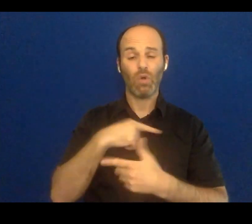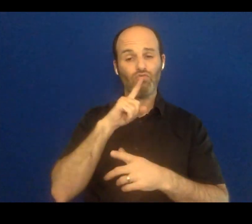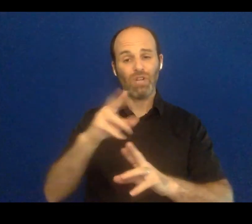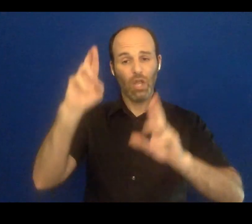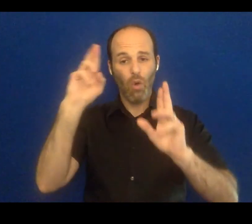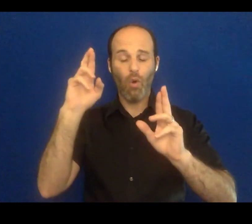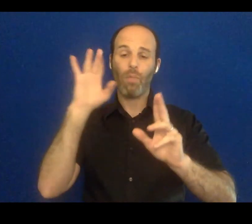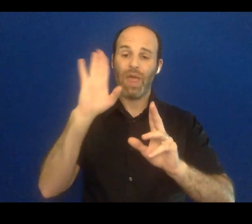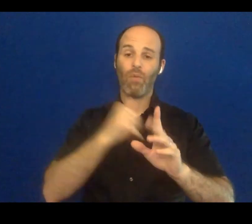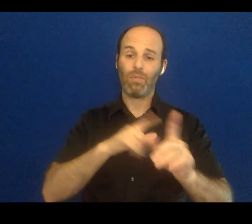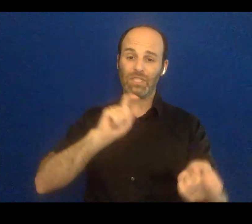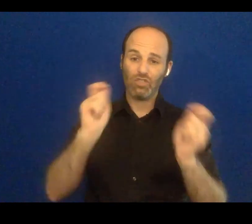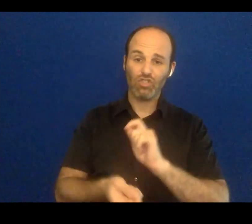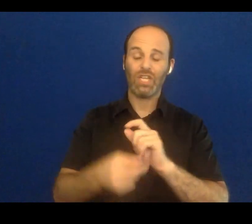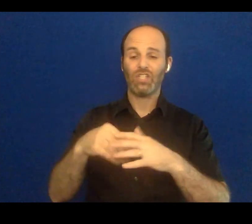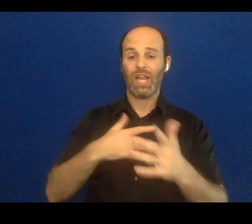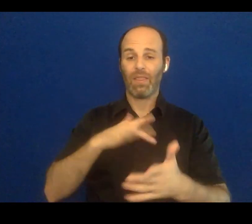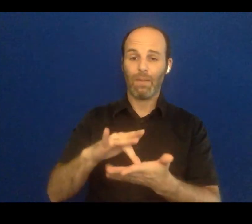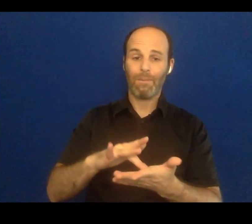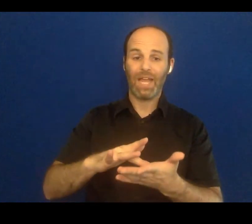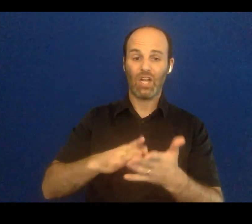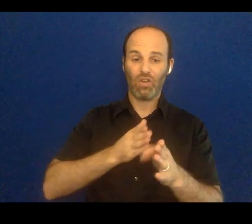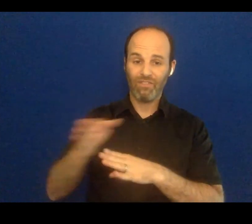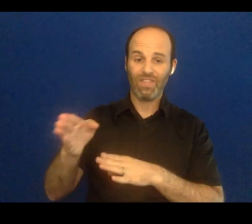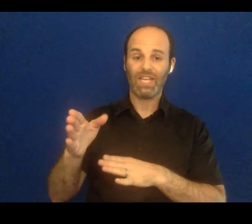GOING TO BE CHANGED IN THE MEDICAL FIELD AND THEY'LL GET